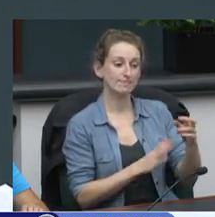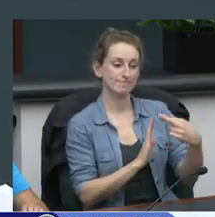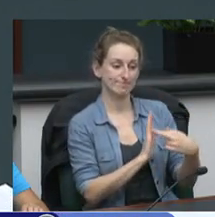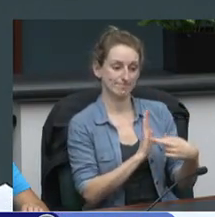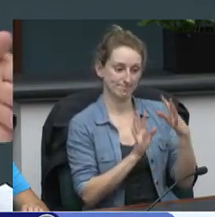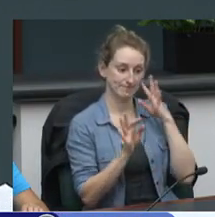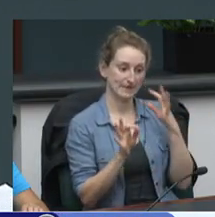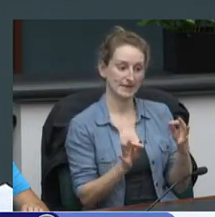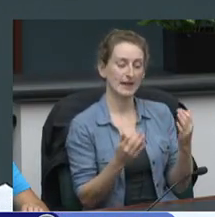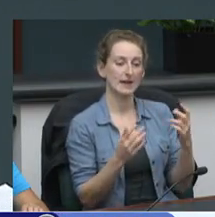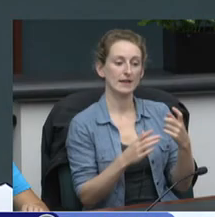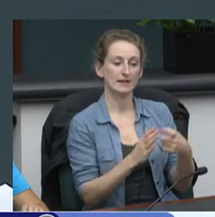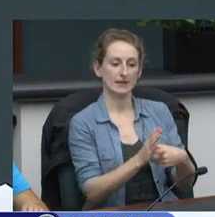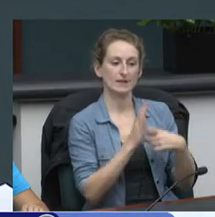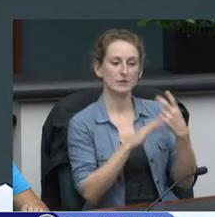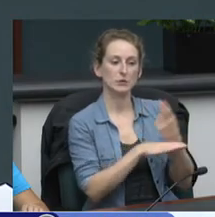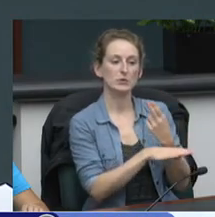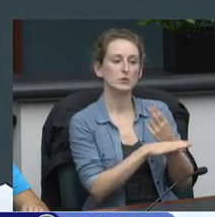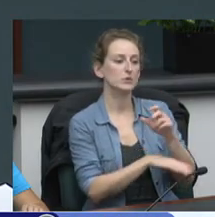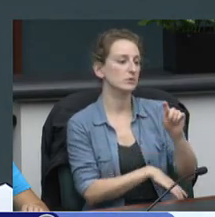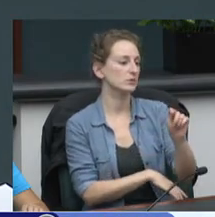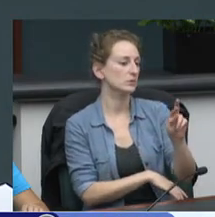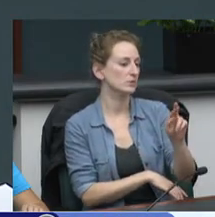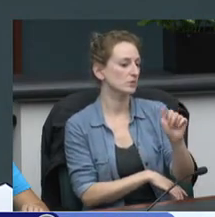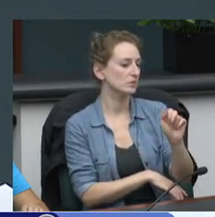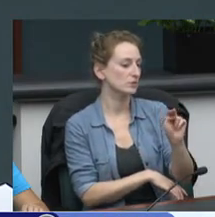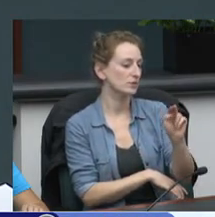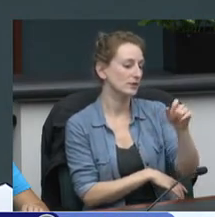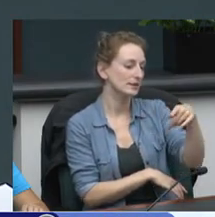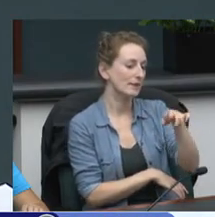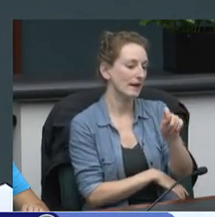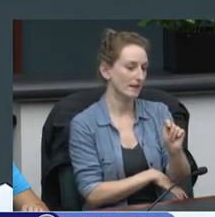weren't allowed to bring it up to the property line and for the life of me I